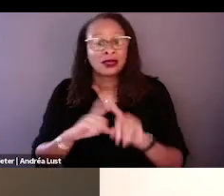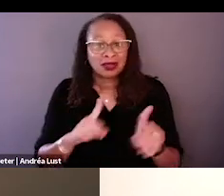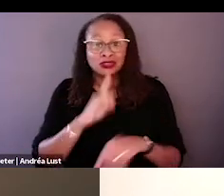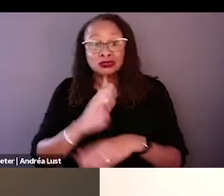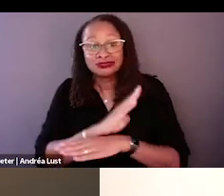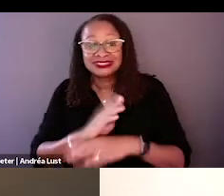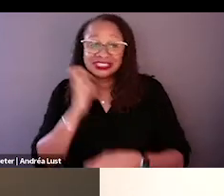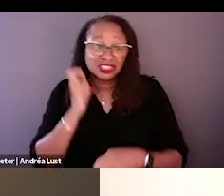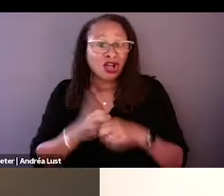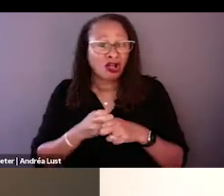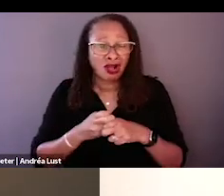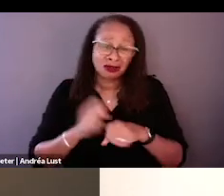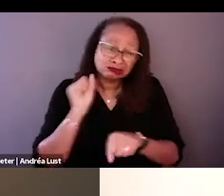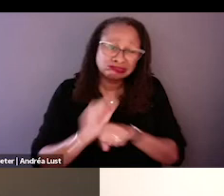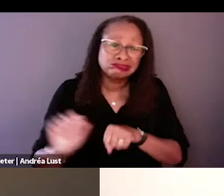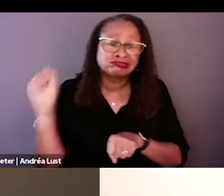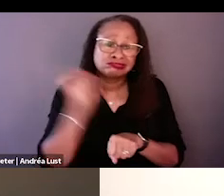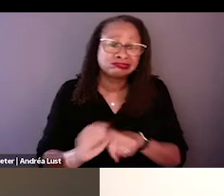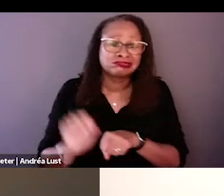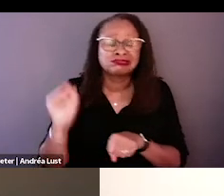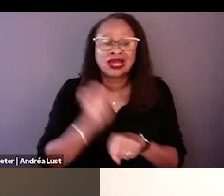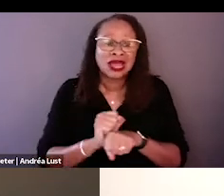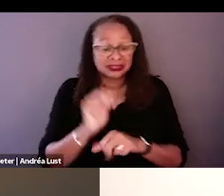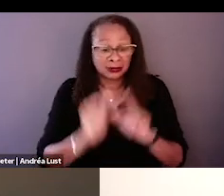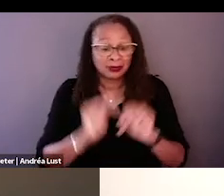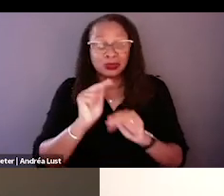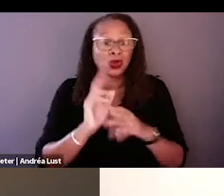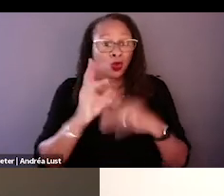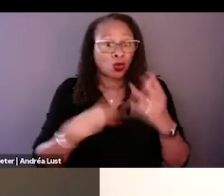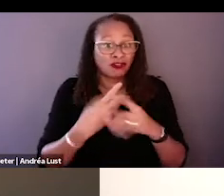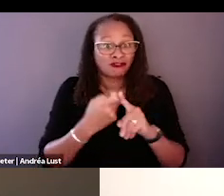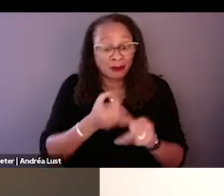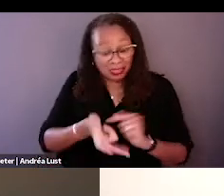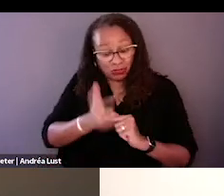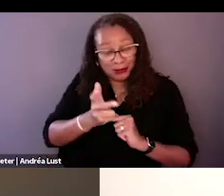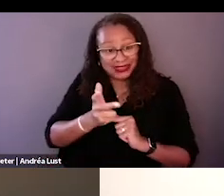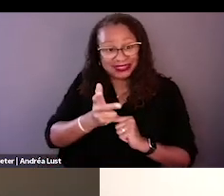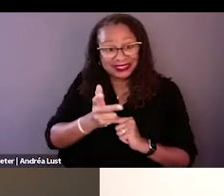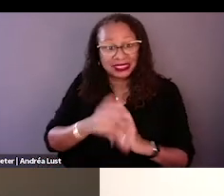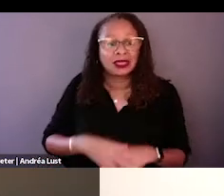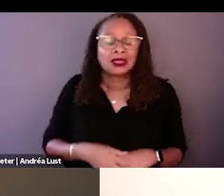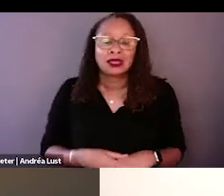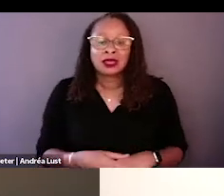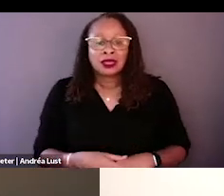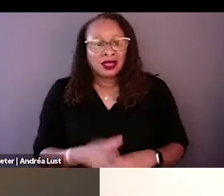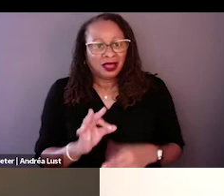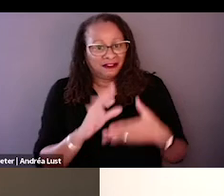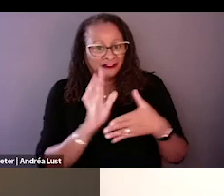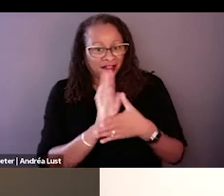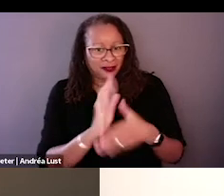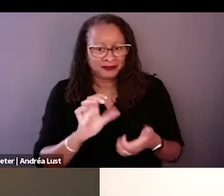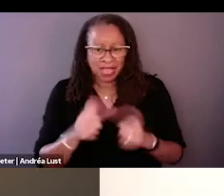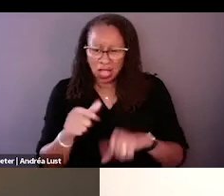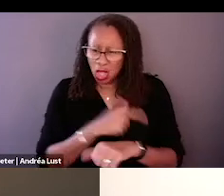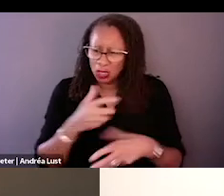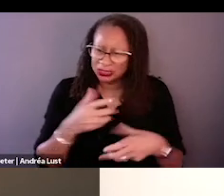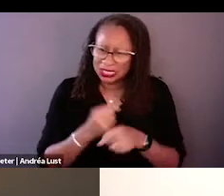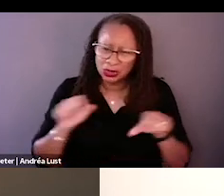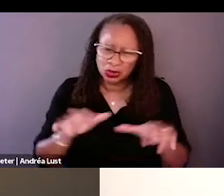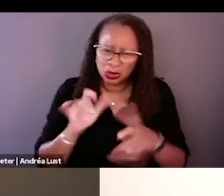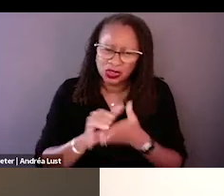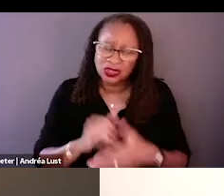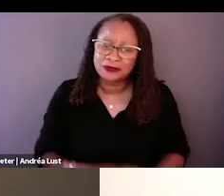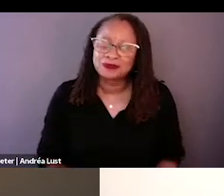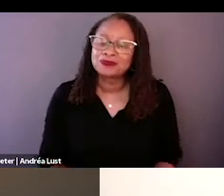It was too blurry.